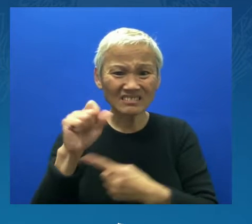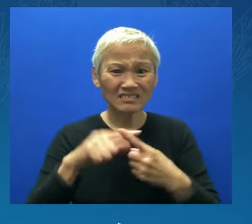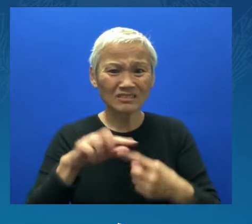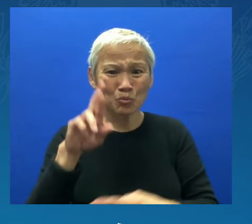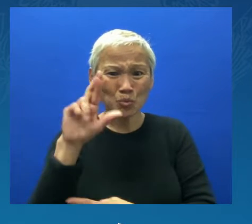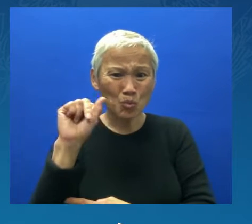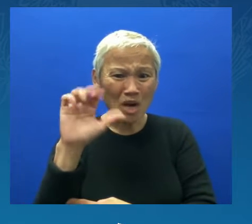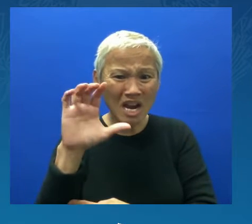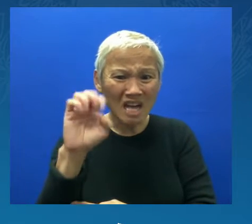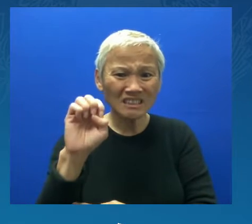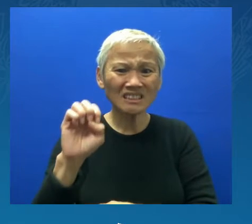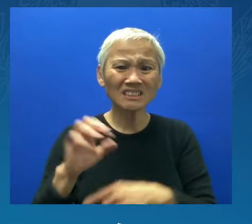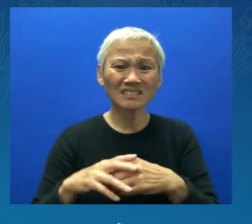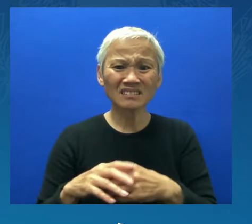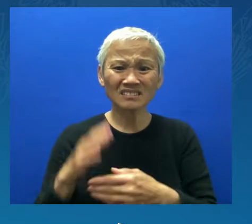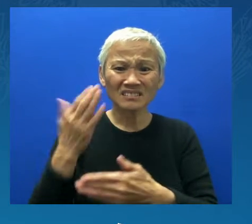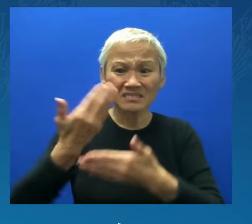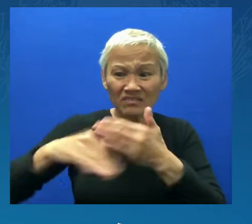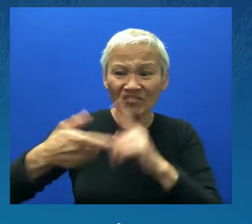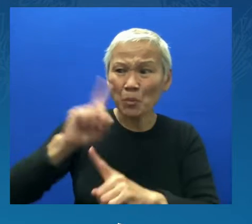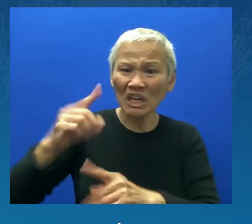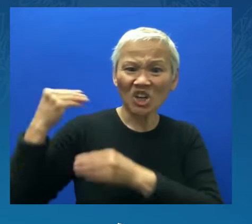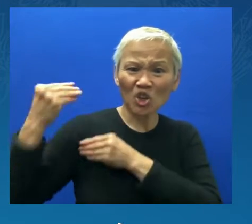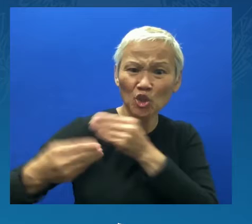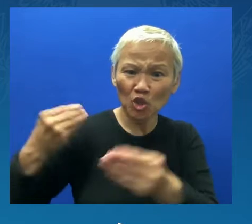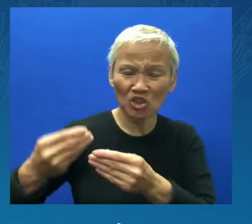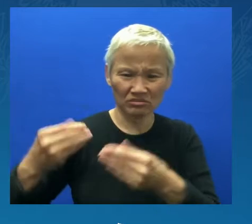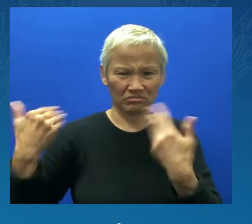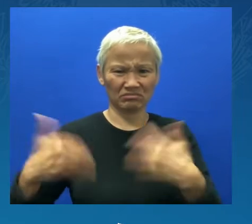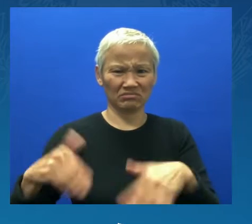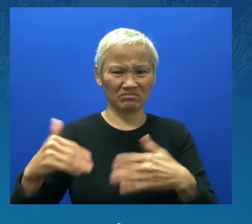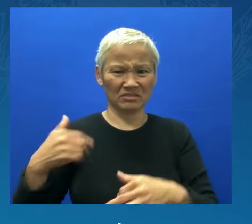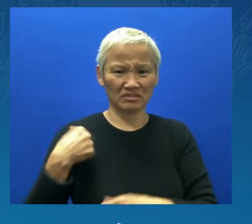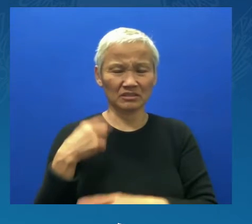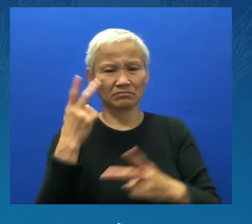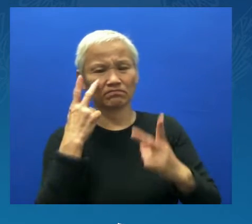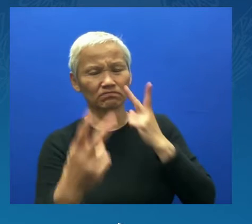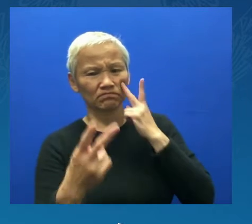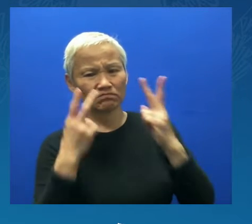it was an issue that I knew was a big issue and one that required a lot of work still.